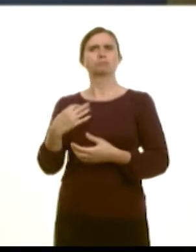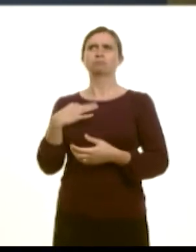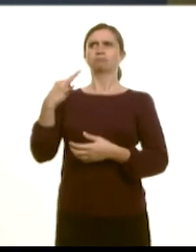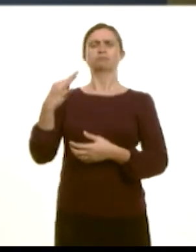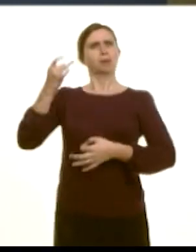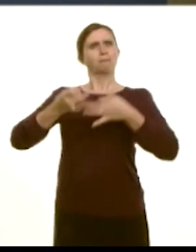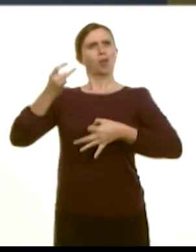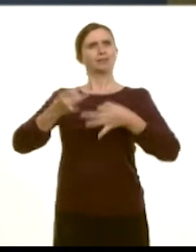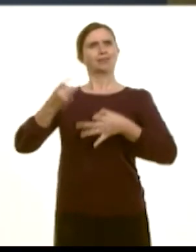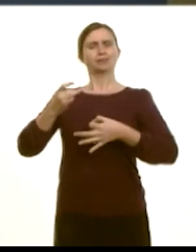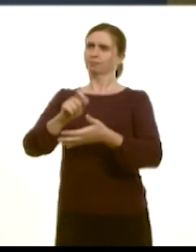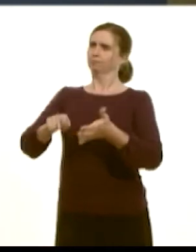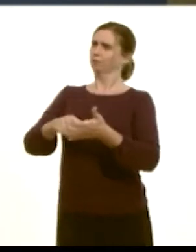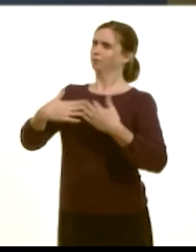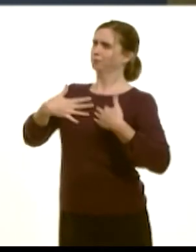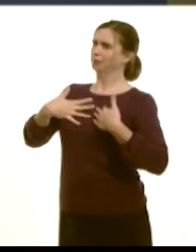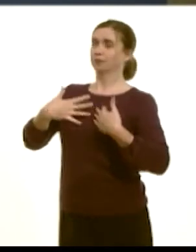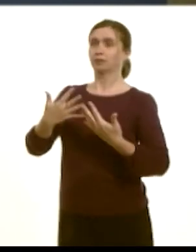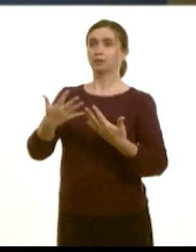Assembly elections and UK Parliament elections.